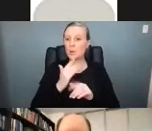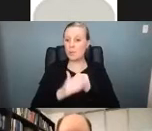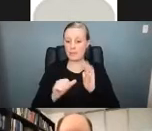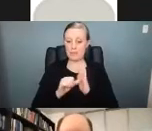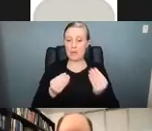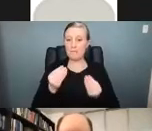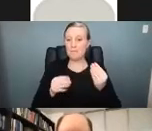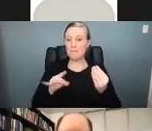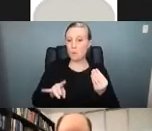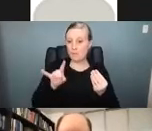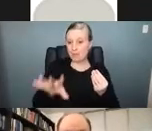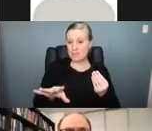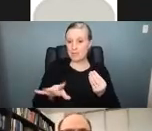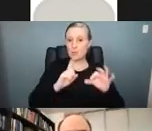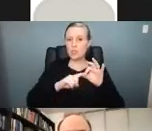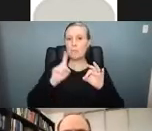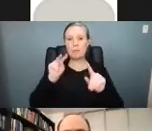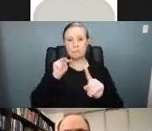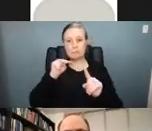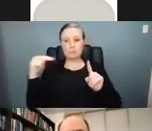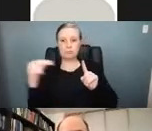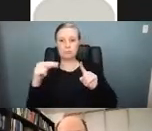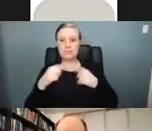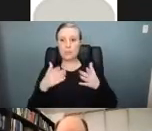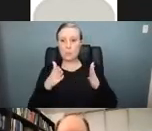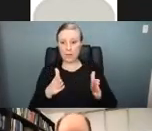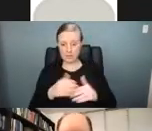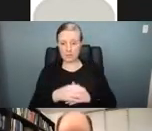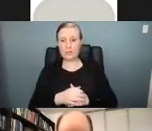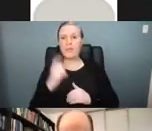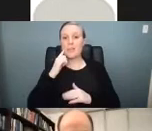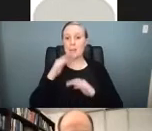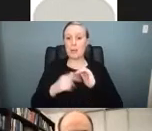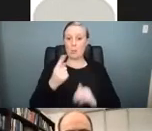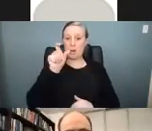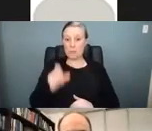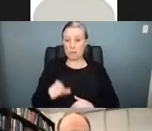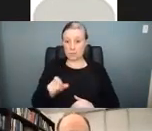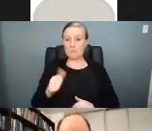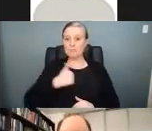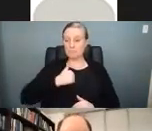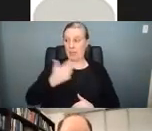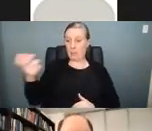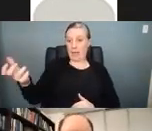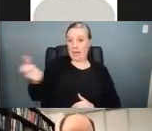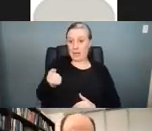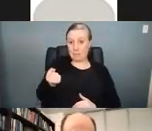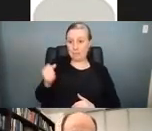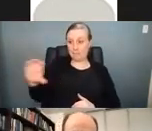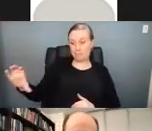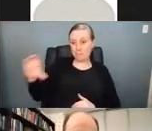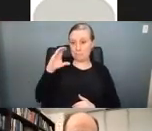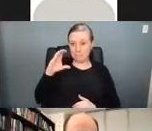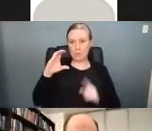this is about what proportion of your income would you need to spend in order to access